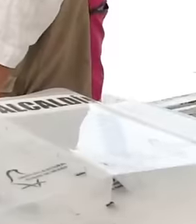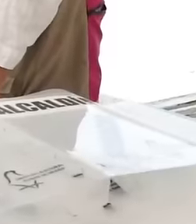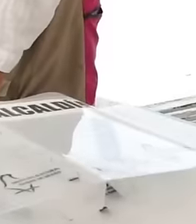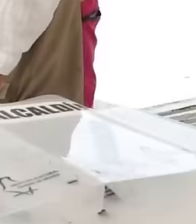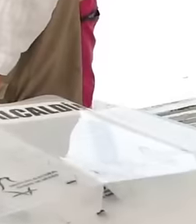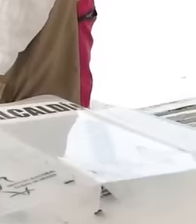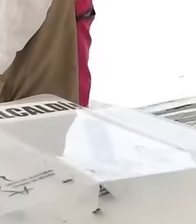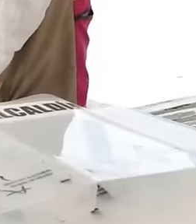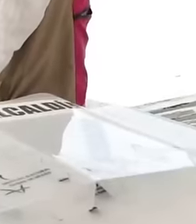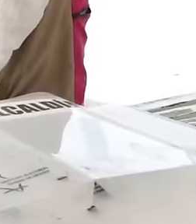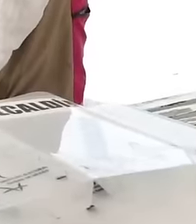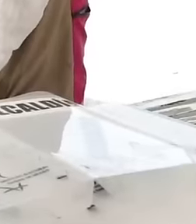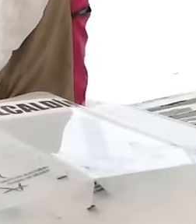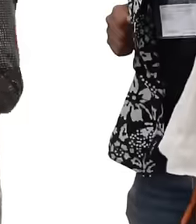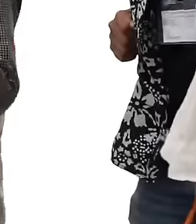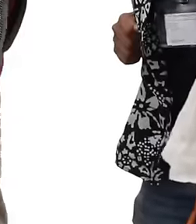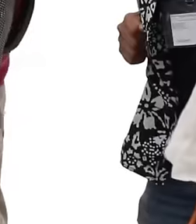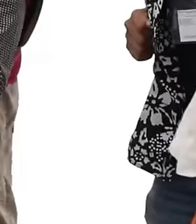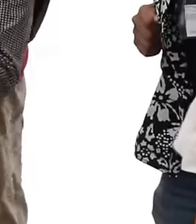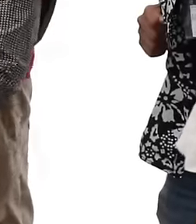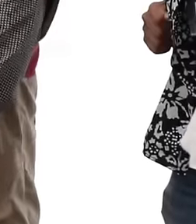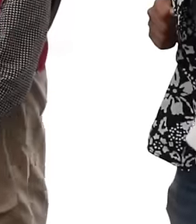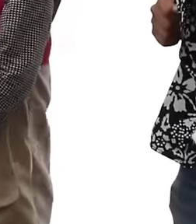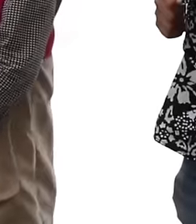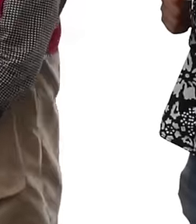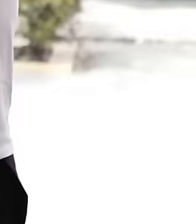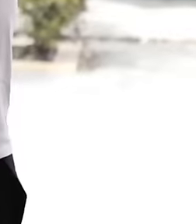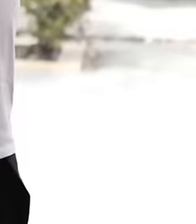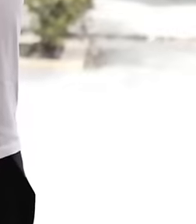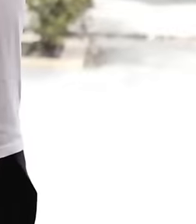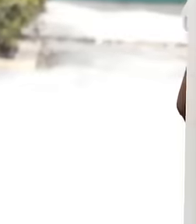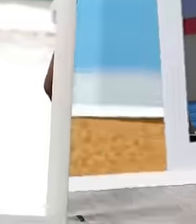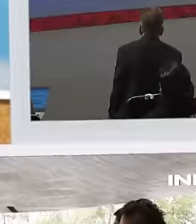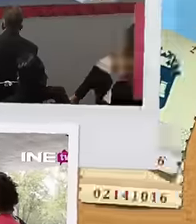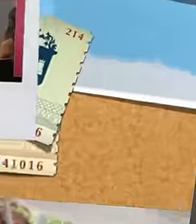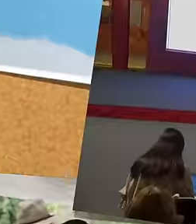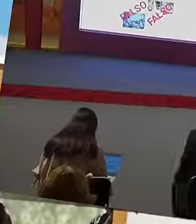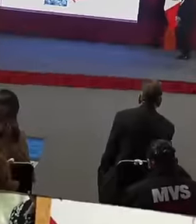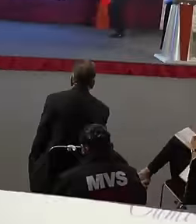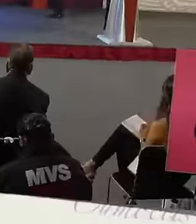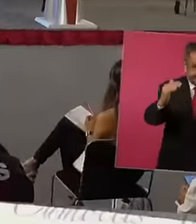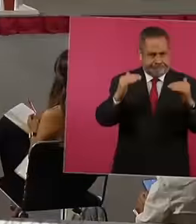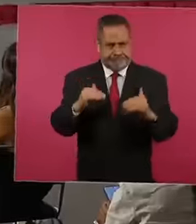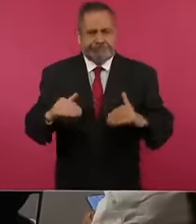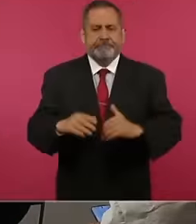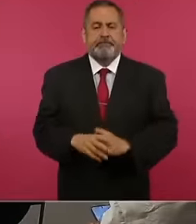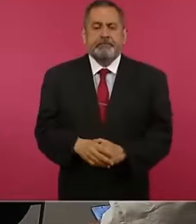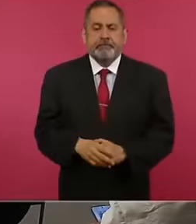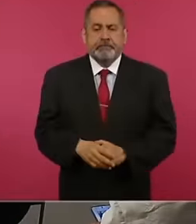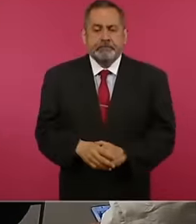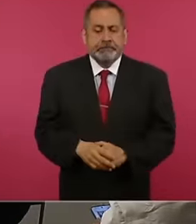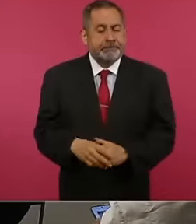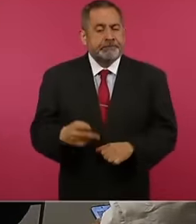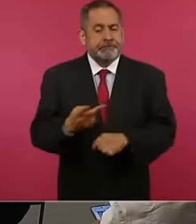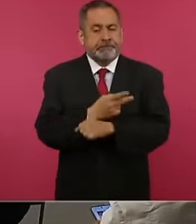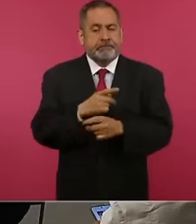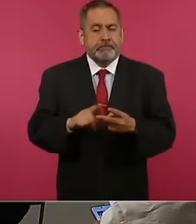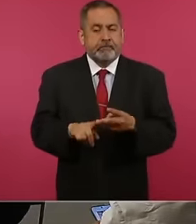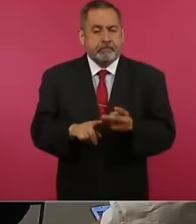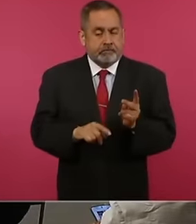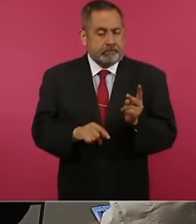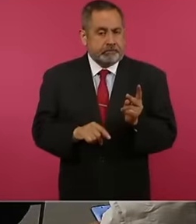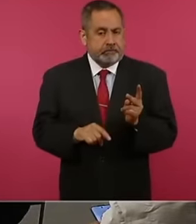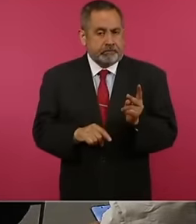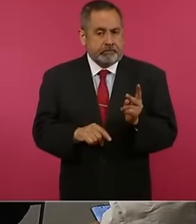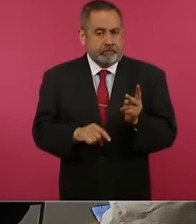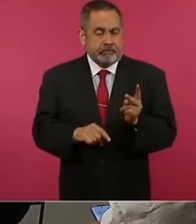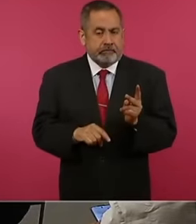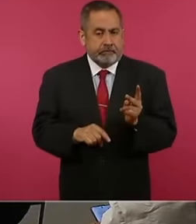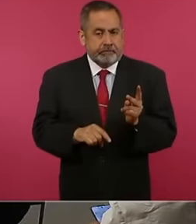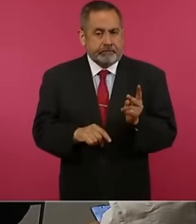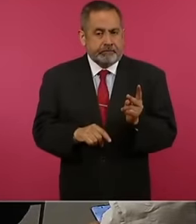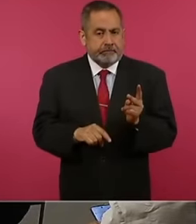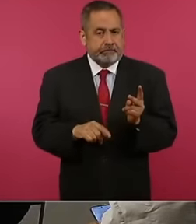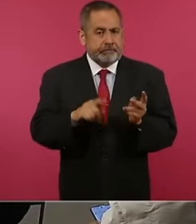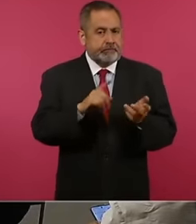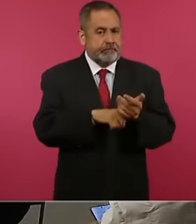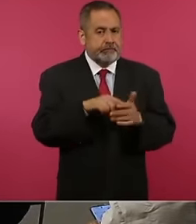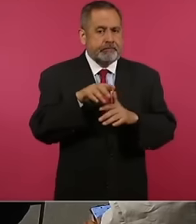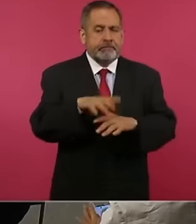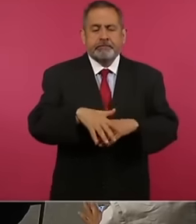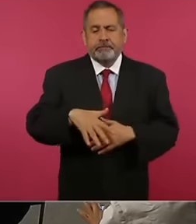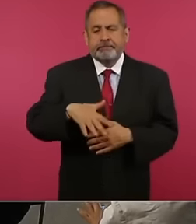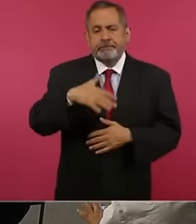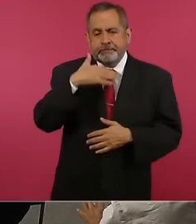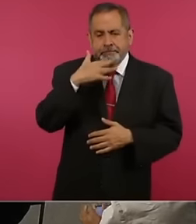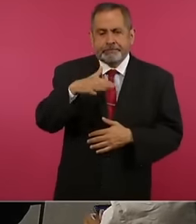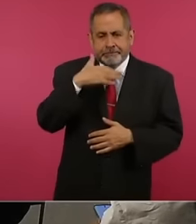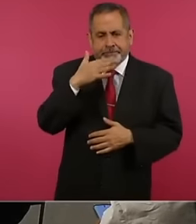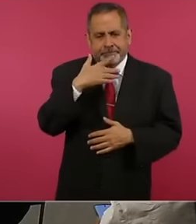elections and this is an update on the frauds that are generated on the Internet. We are going to